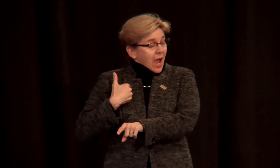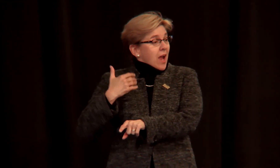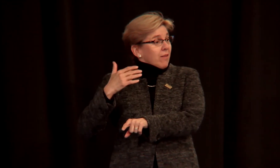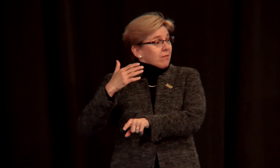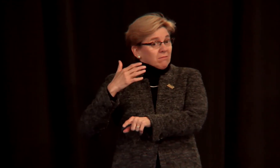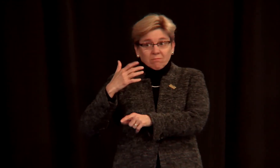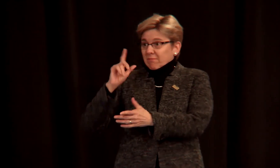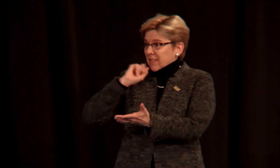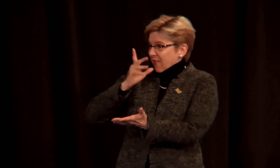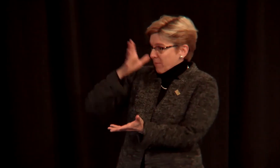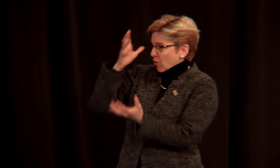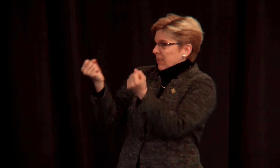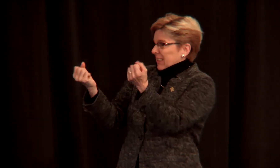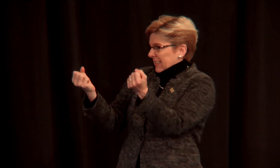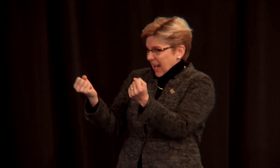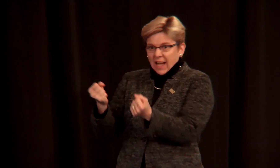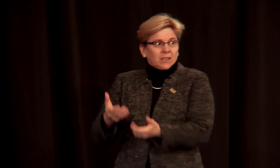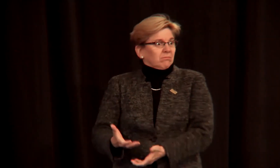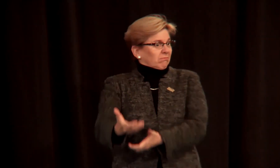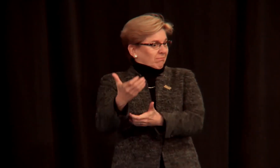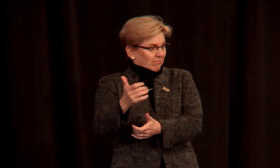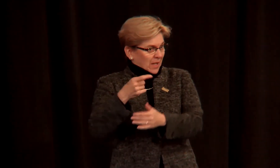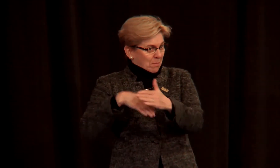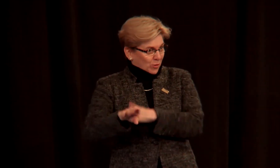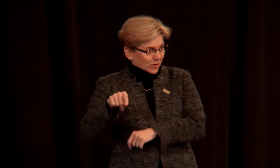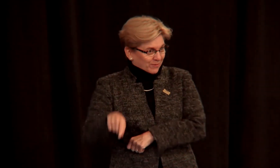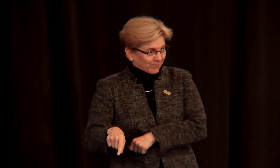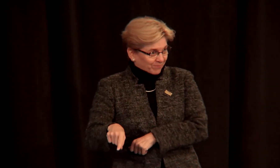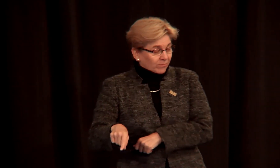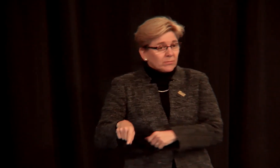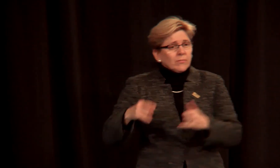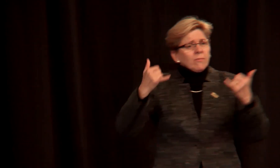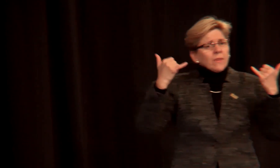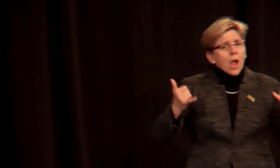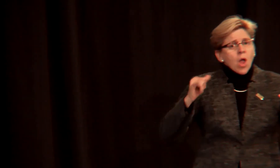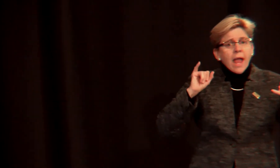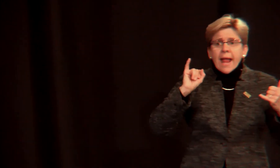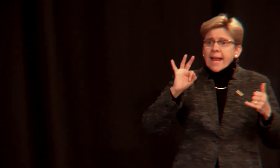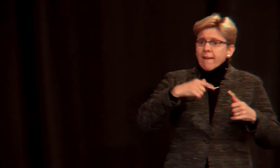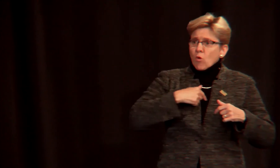before that so if we pair them with deaf families who sign and have babies from birth